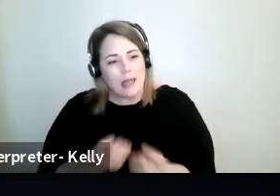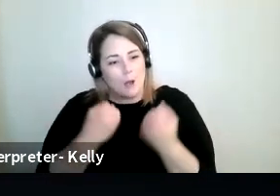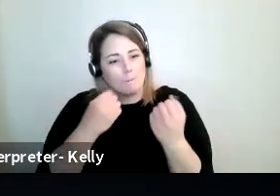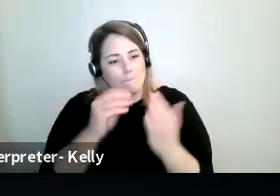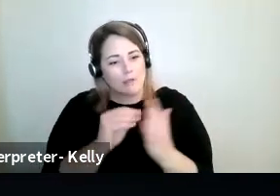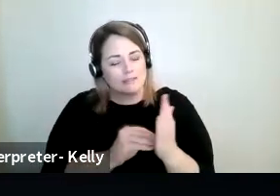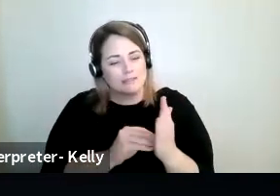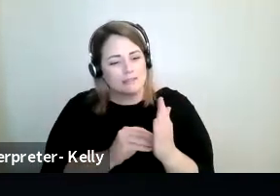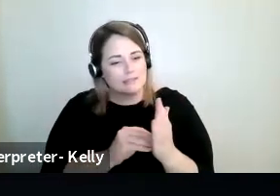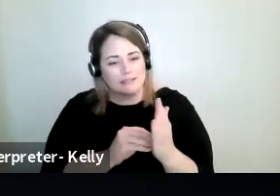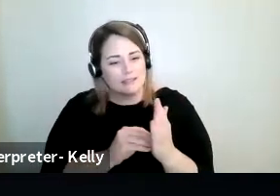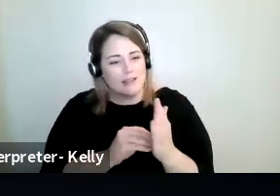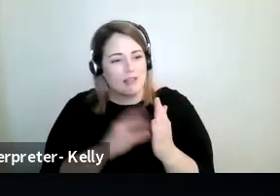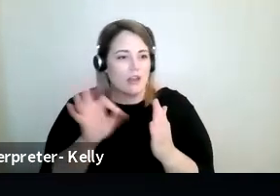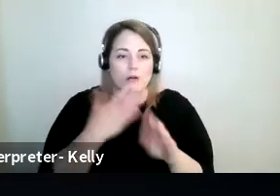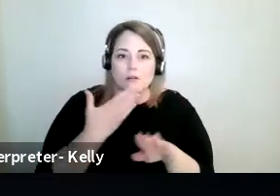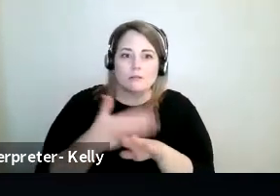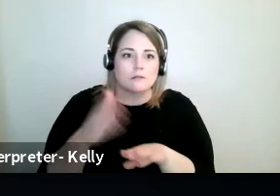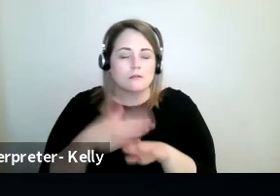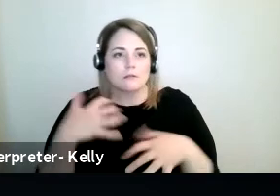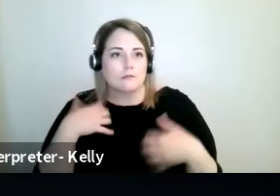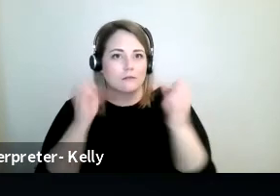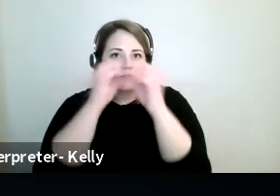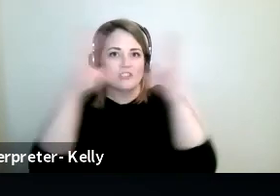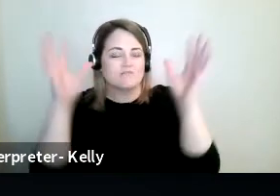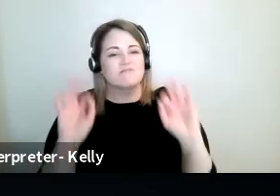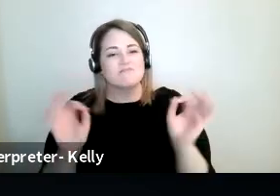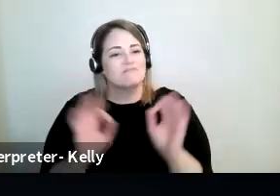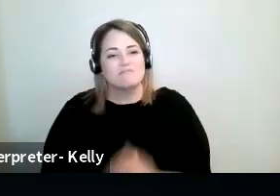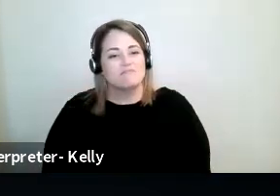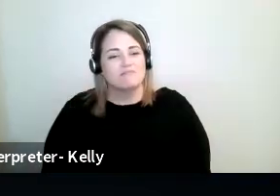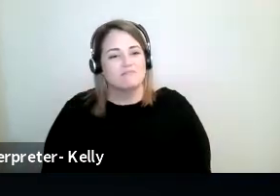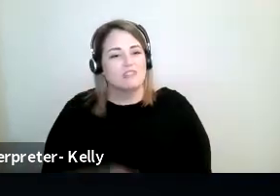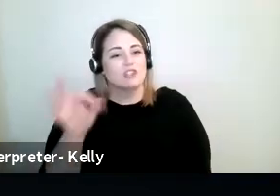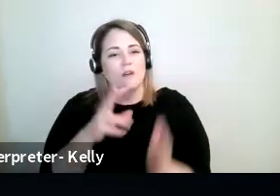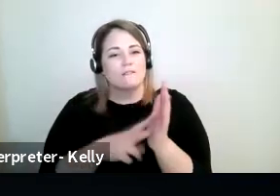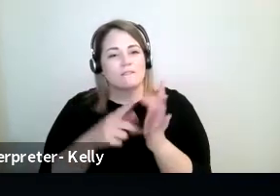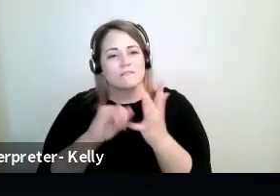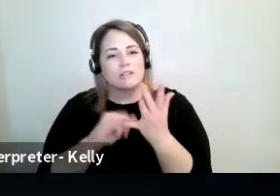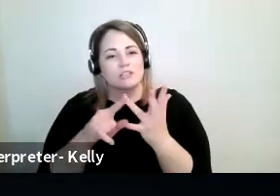they're not visionary. They're not visionary about what is possible about,